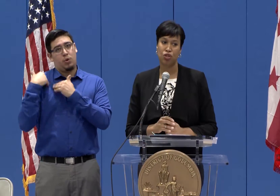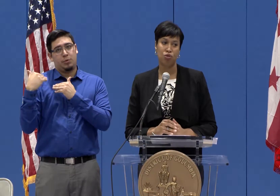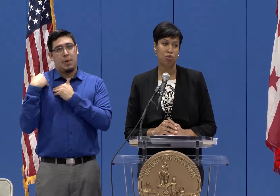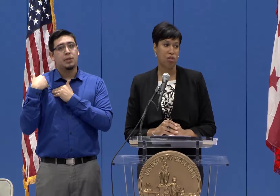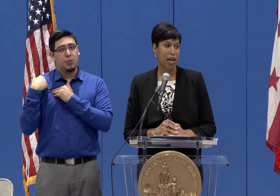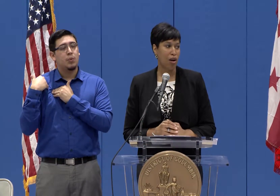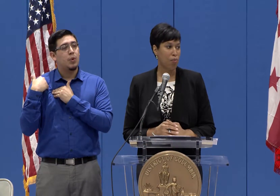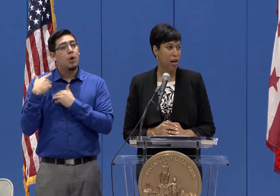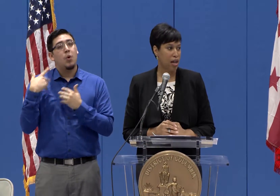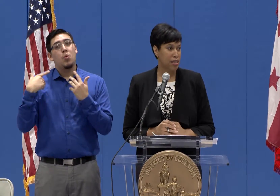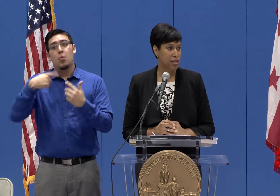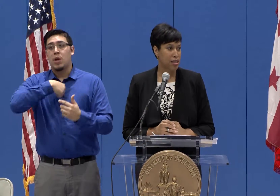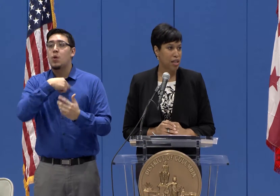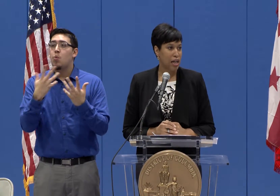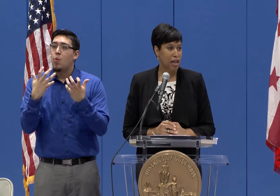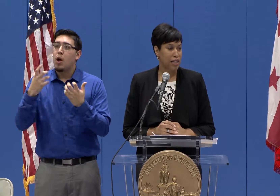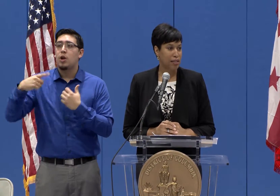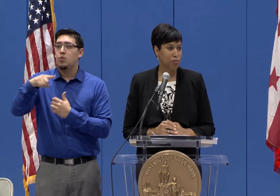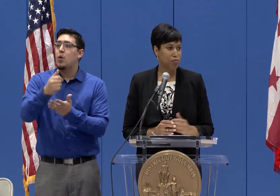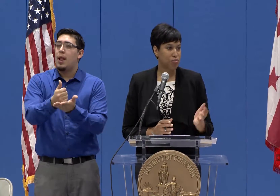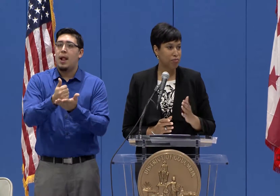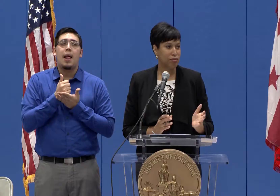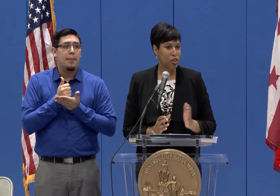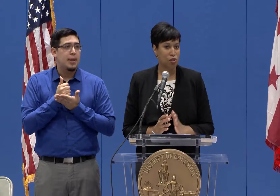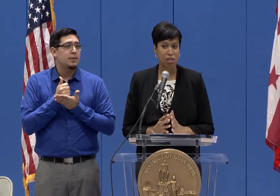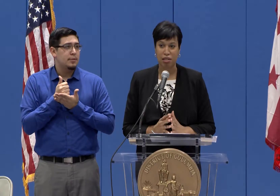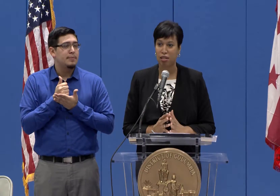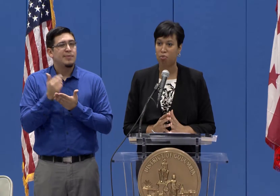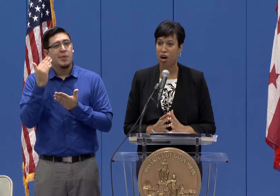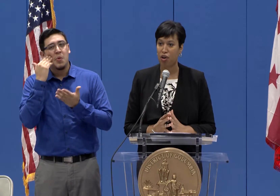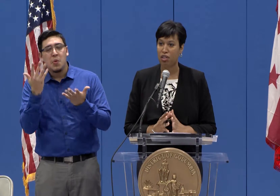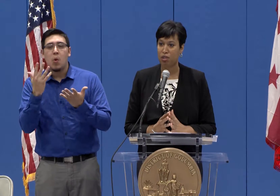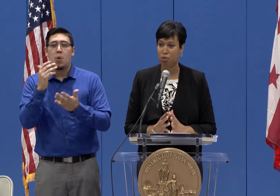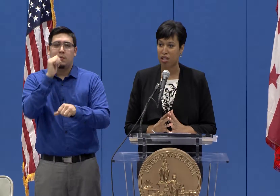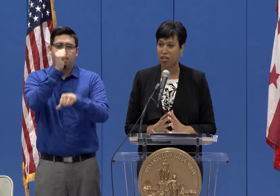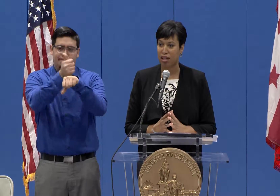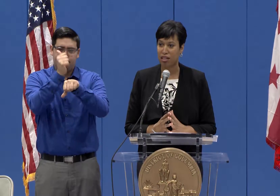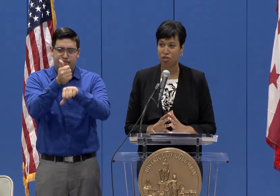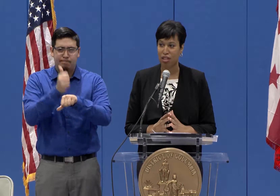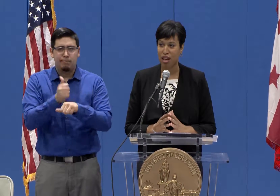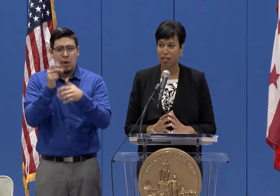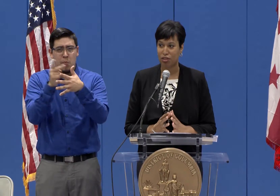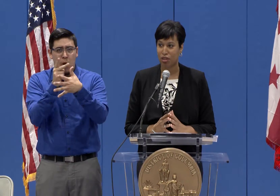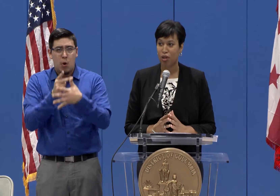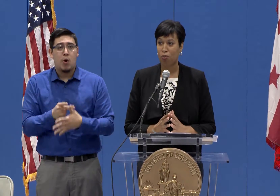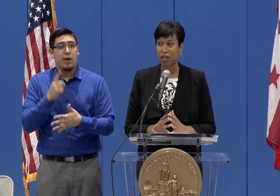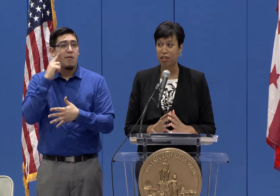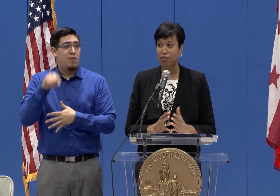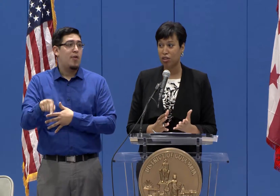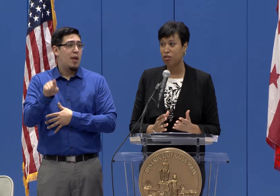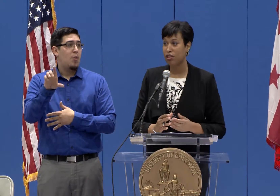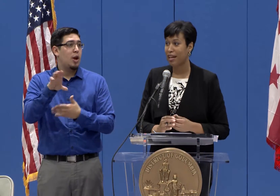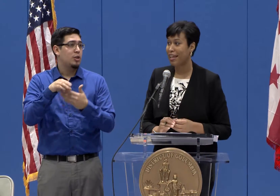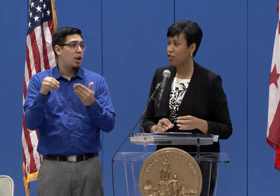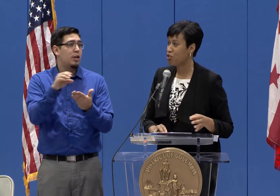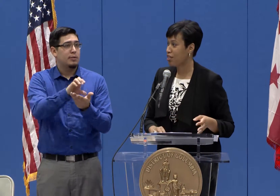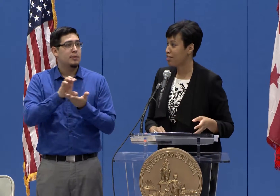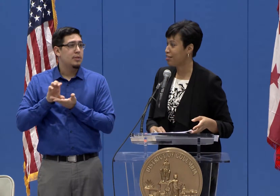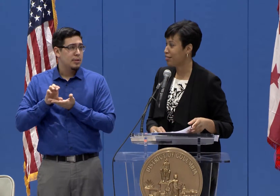YOU TO HELP US SET SOME PRIORITIES WITHIN THAT HUNDRED DOLLARS. WE LEARNED A LOT OF INTERESTING